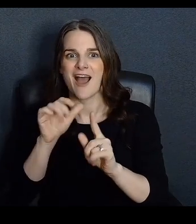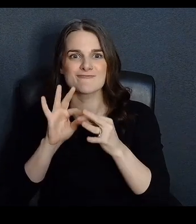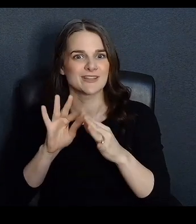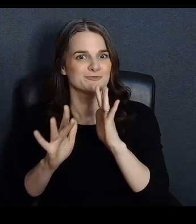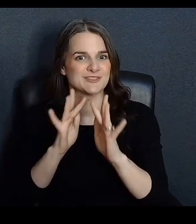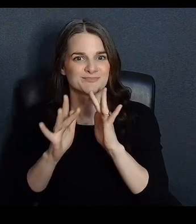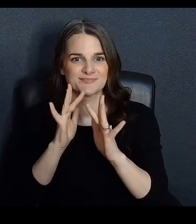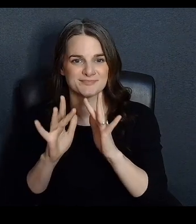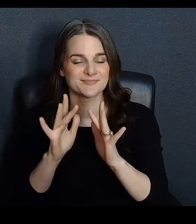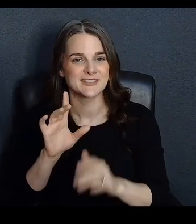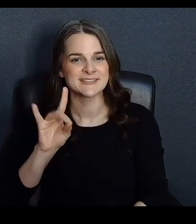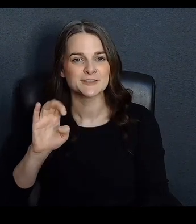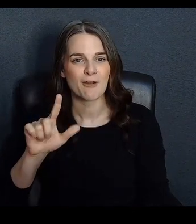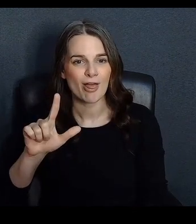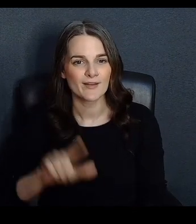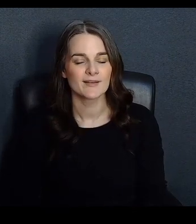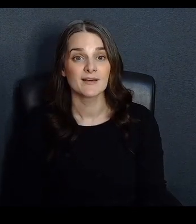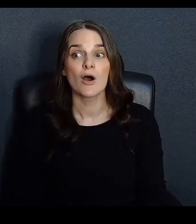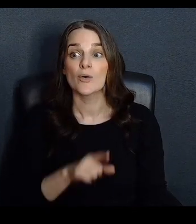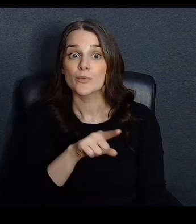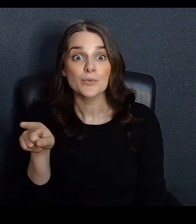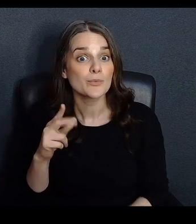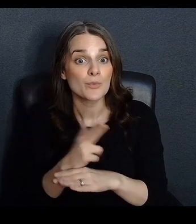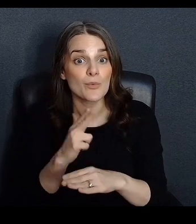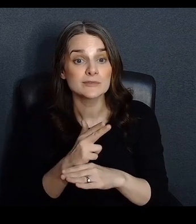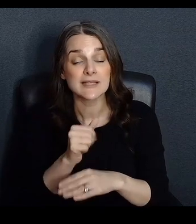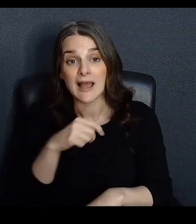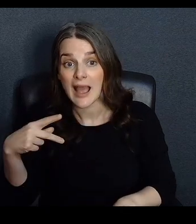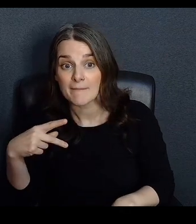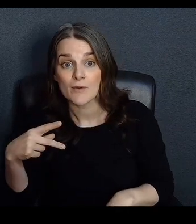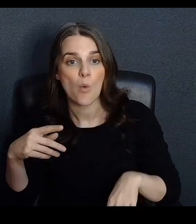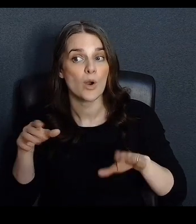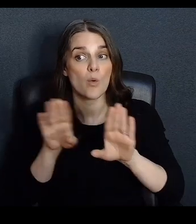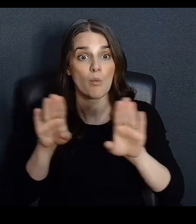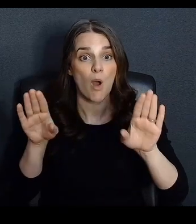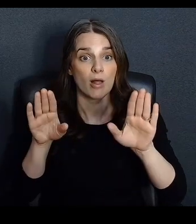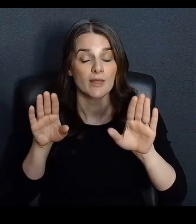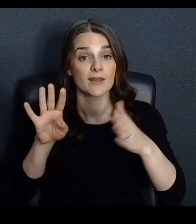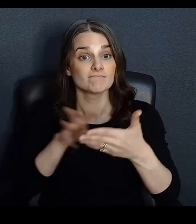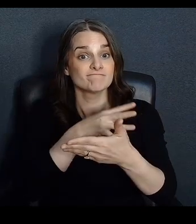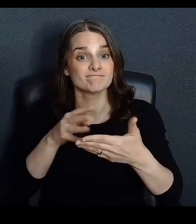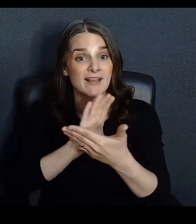Whether you're using an app or a wall calendar, there are ways we can incorporate more of our senses into building routines.